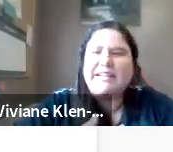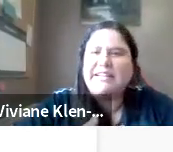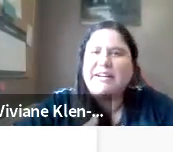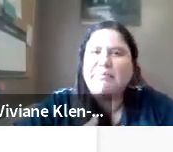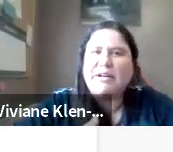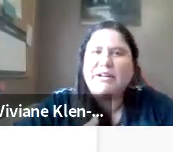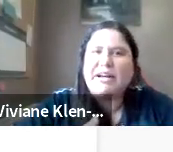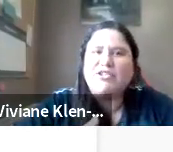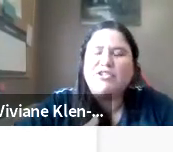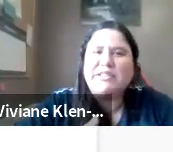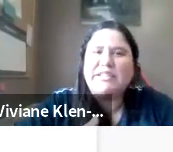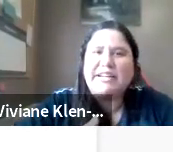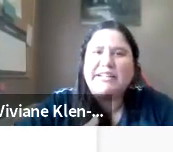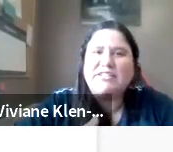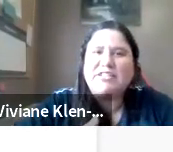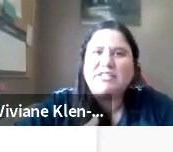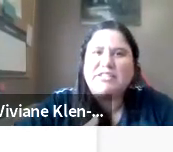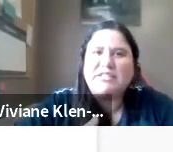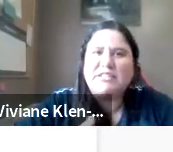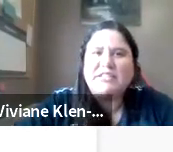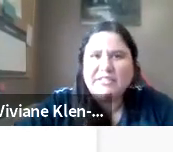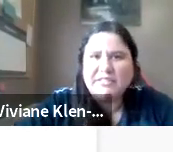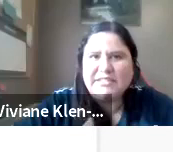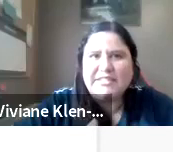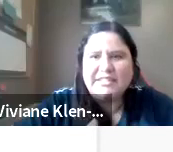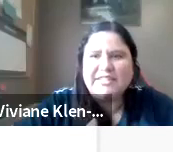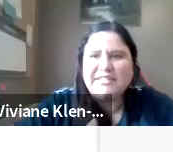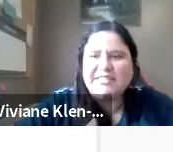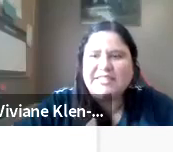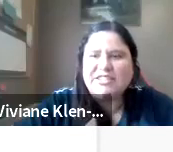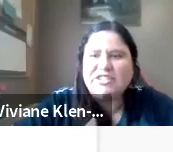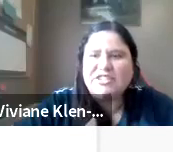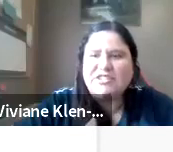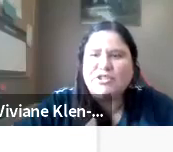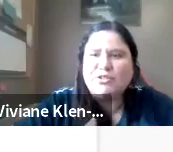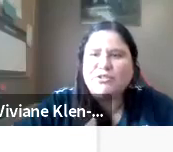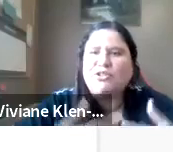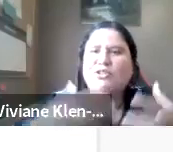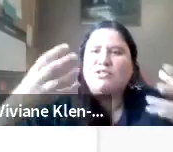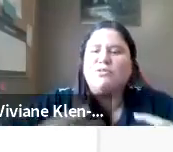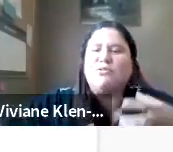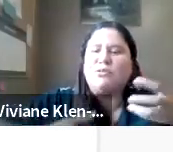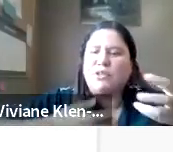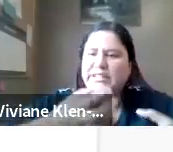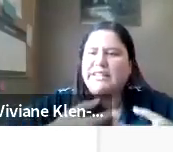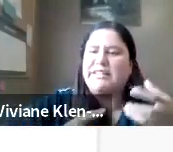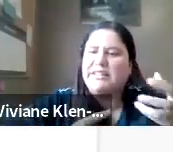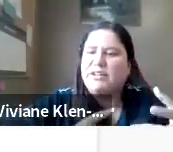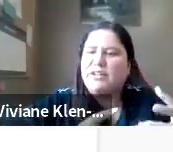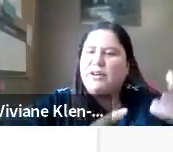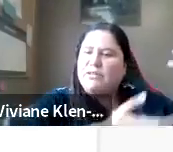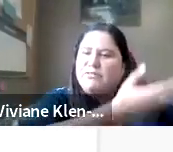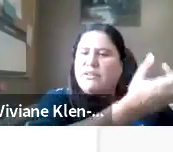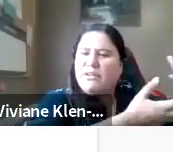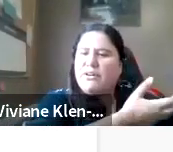So, was just more. e, our way of thinking about e, our way of thinking about how to engage them to engage the, this. teacher